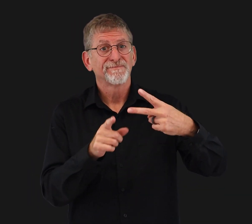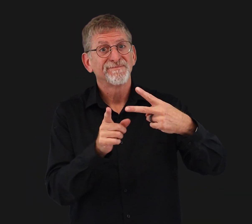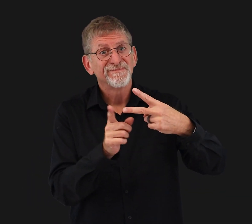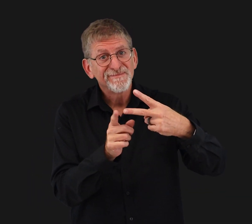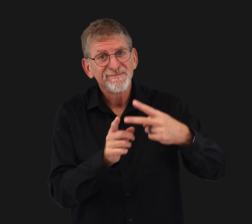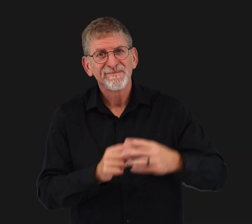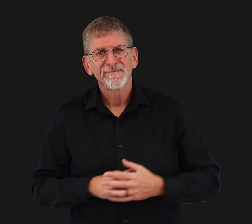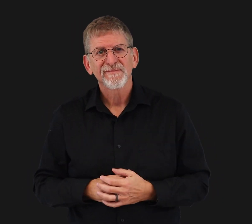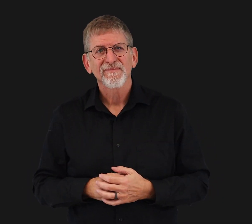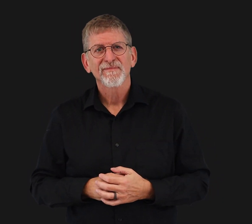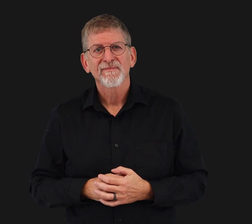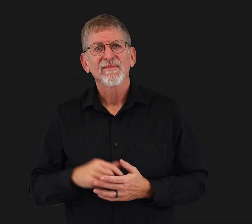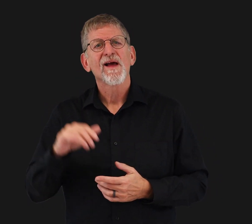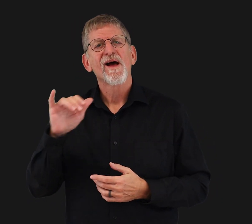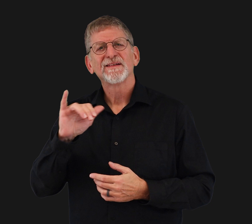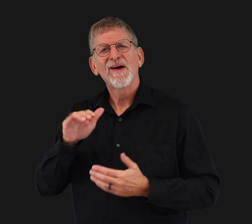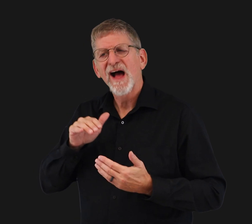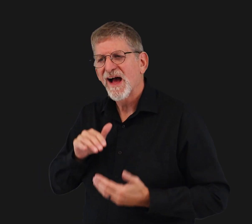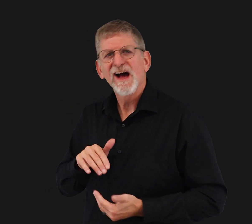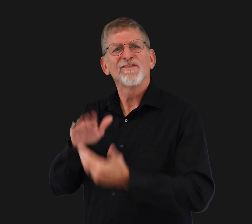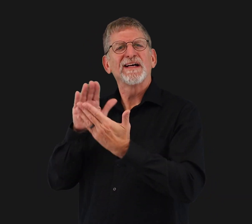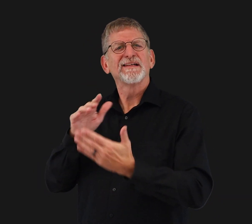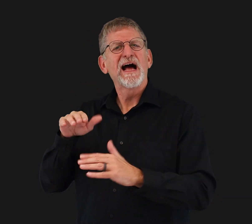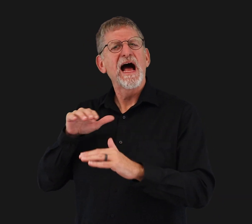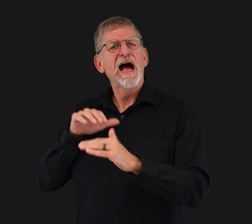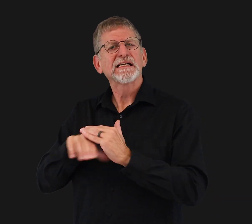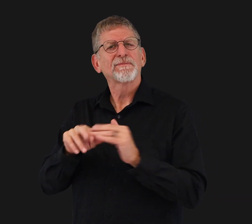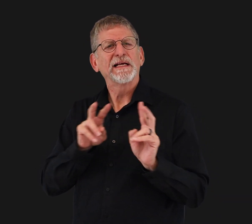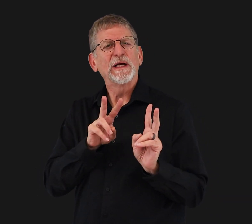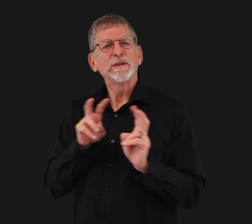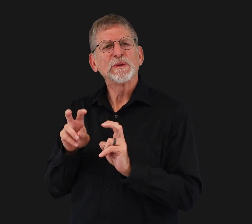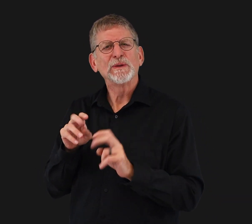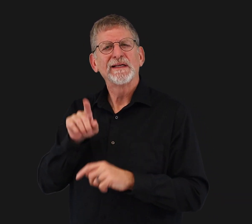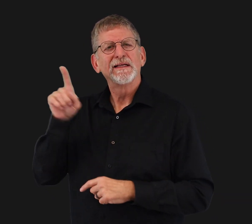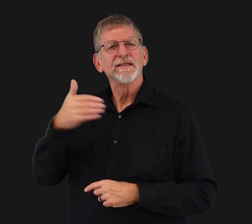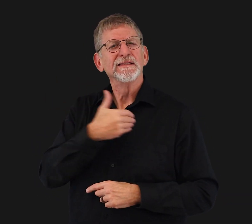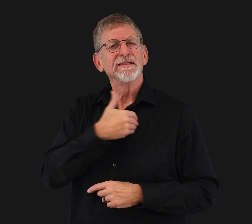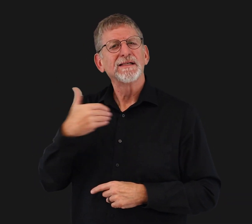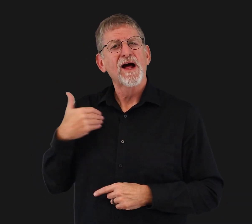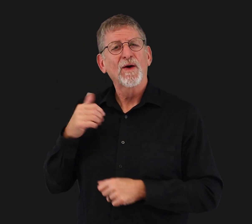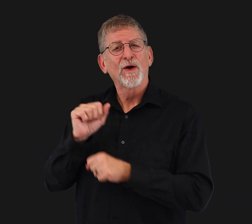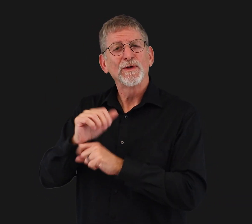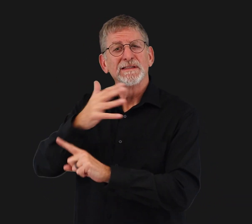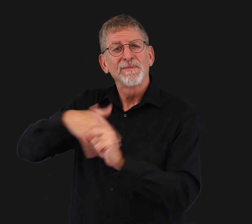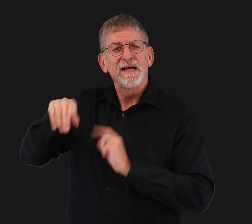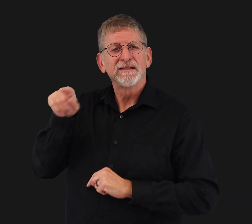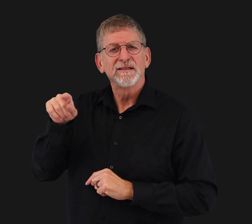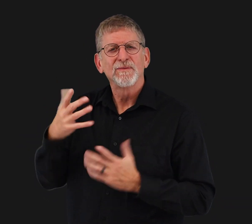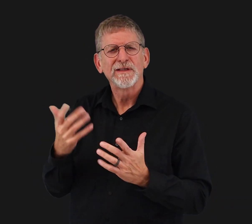• We also addressed accessibility issues in our Toronto workspace